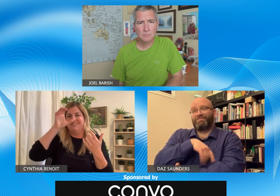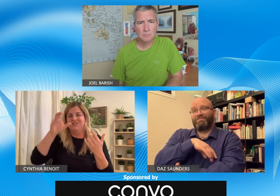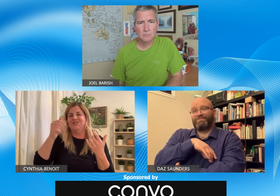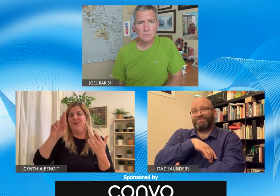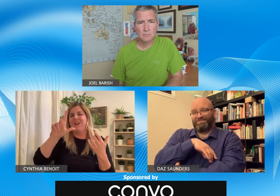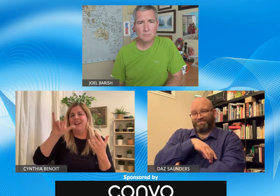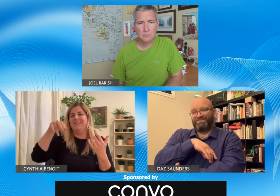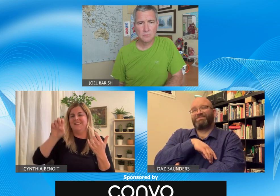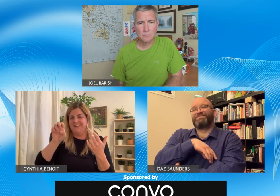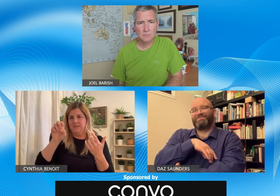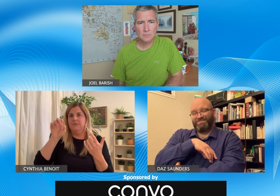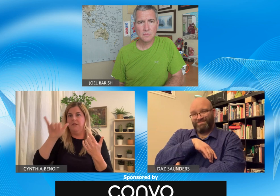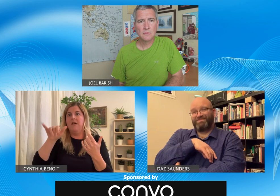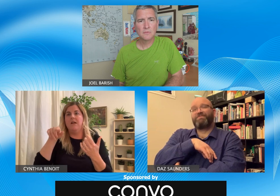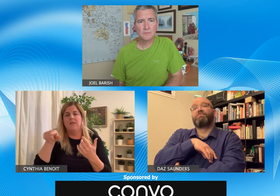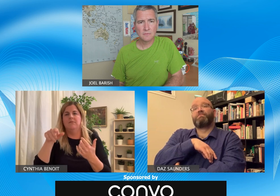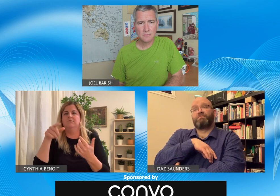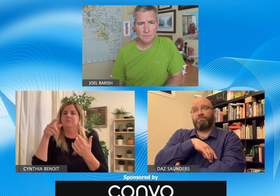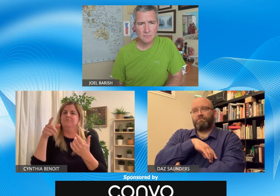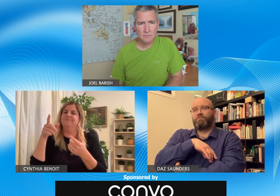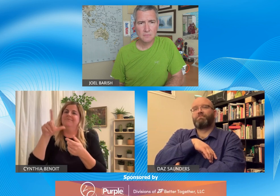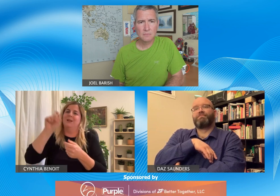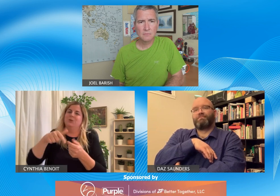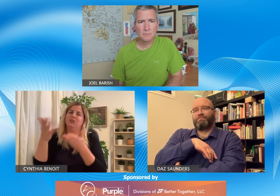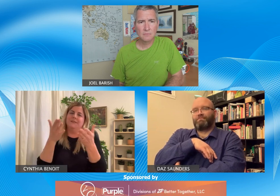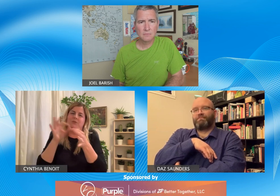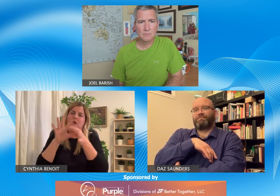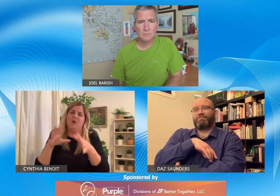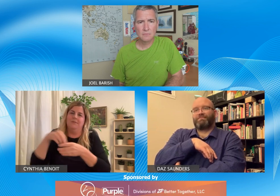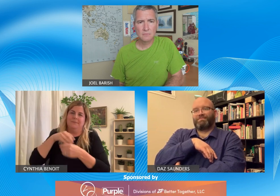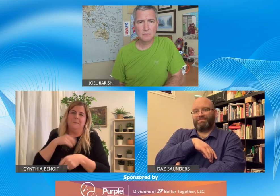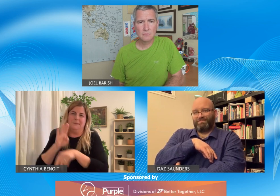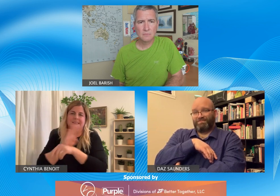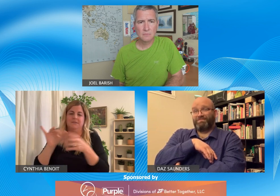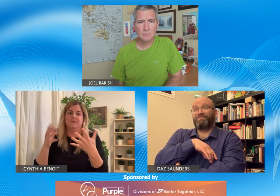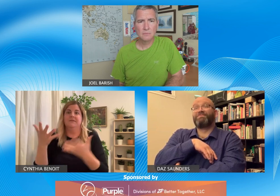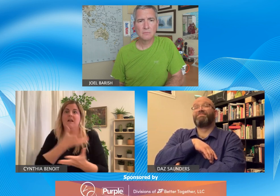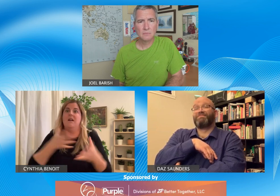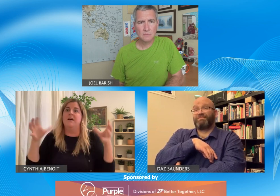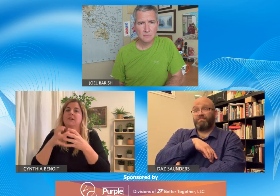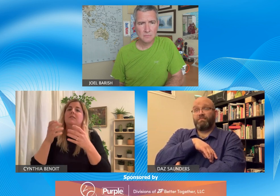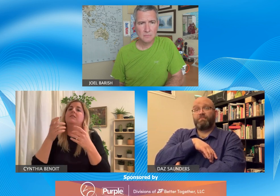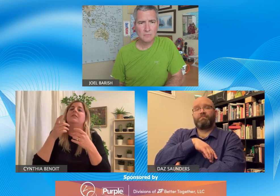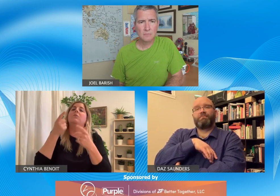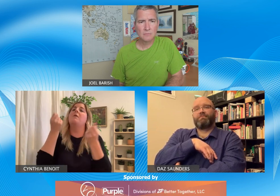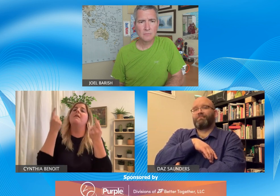Yes and also Charline. She is the LSQ service coordinator for my company.